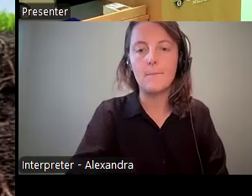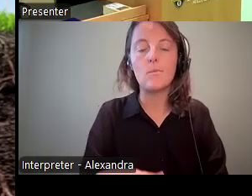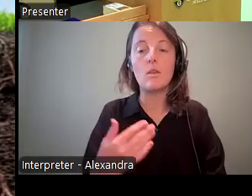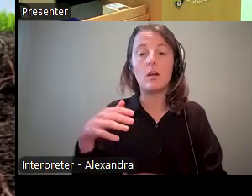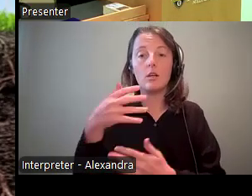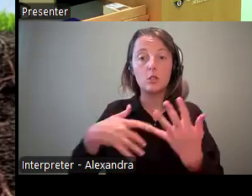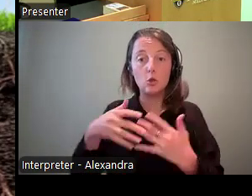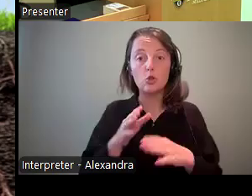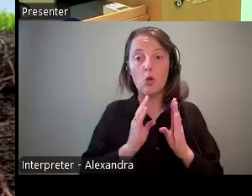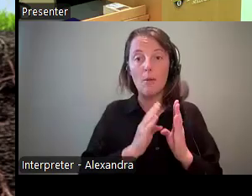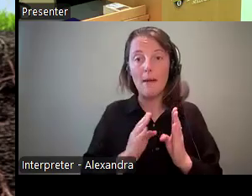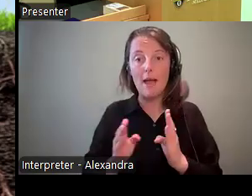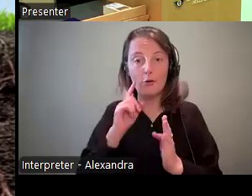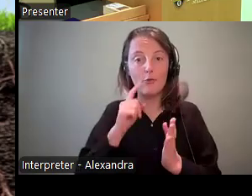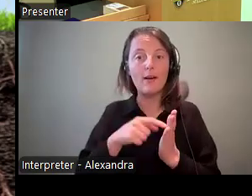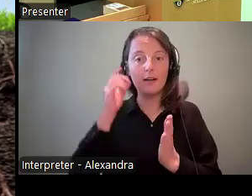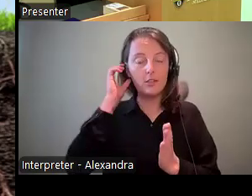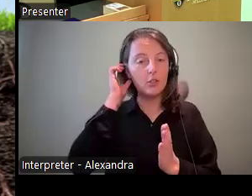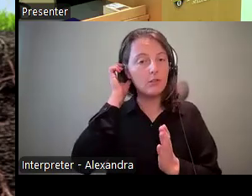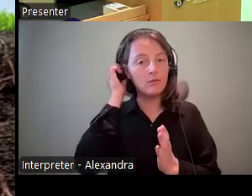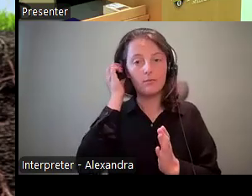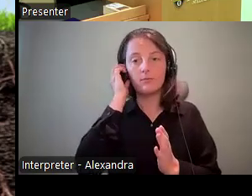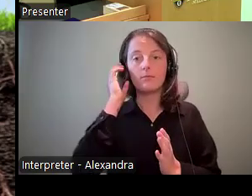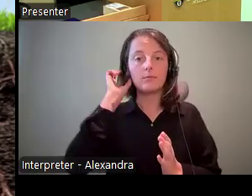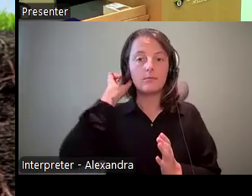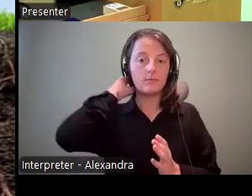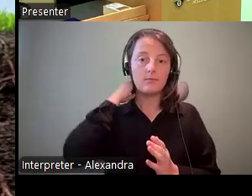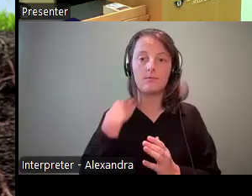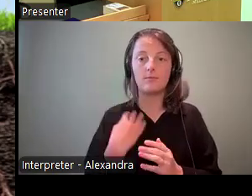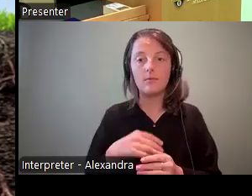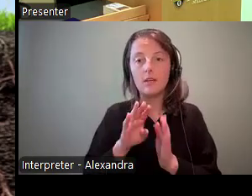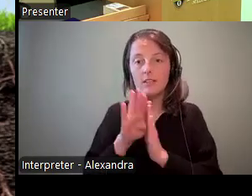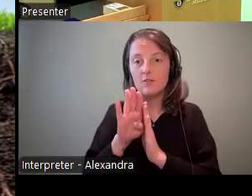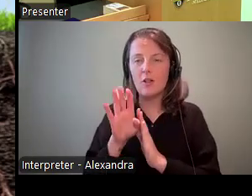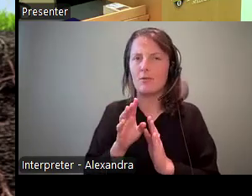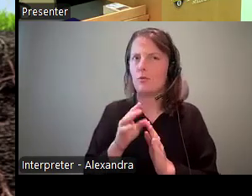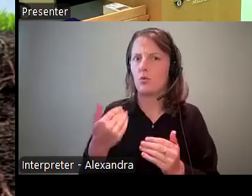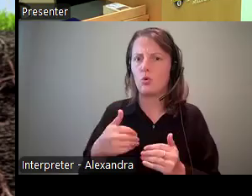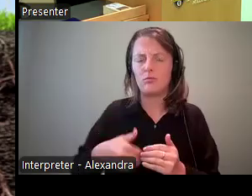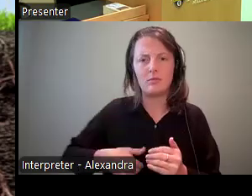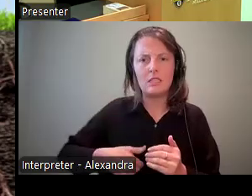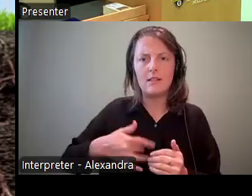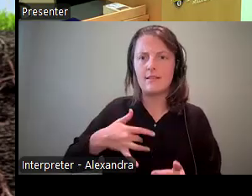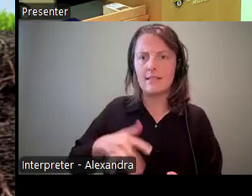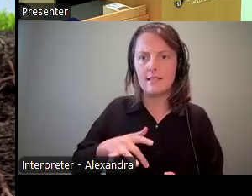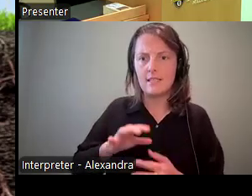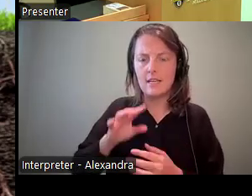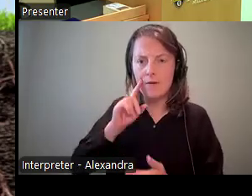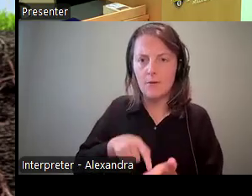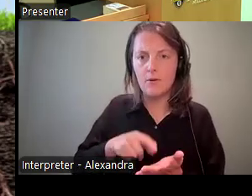You develop a keen sensitivity to patterns related to what you can expect, how you're